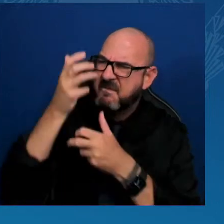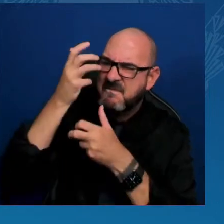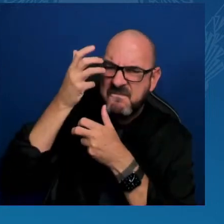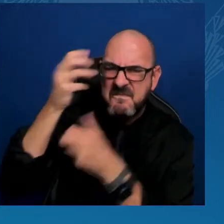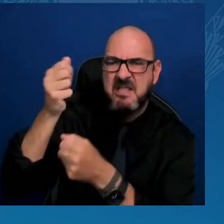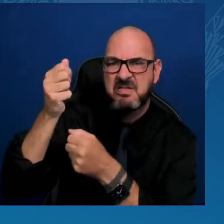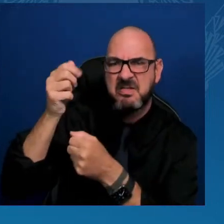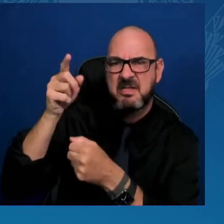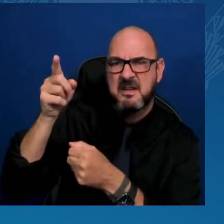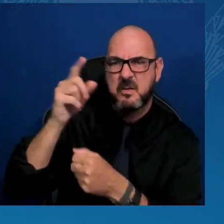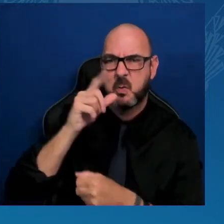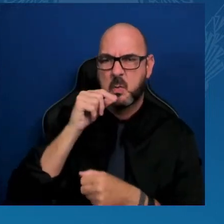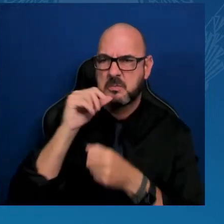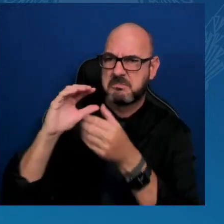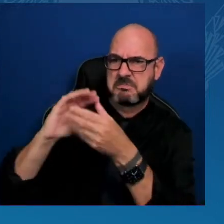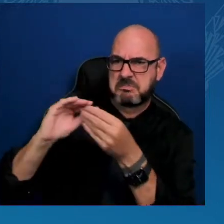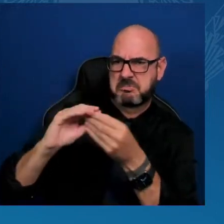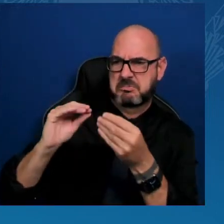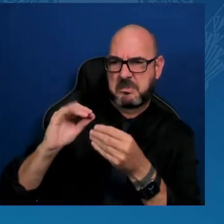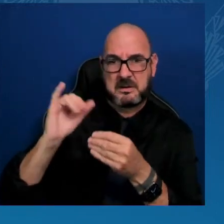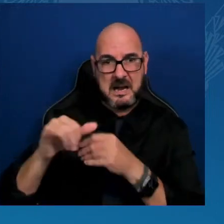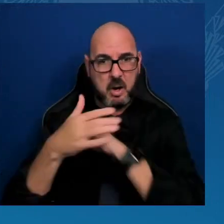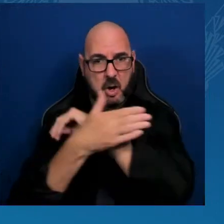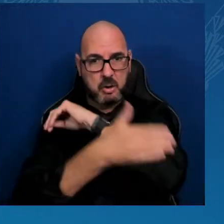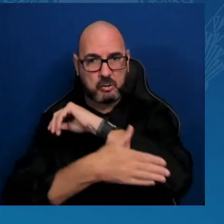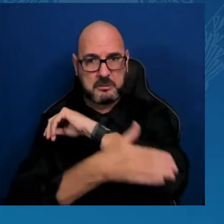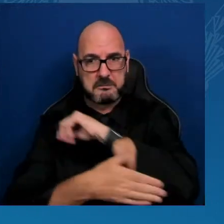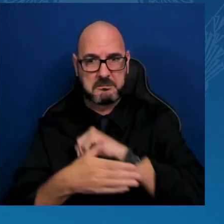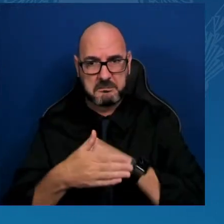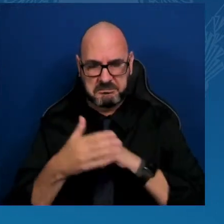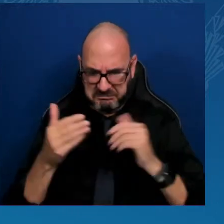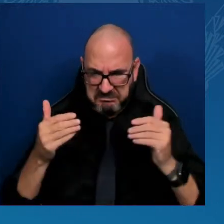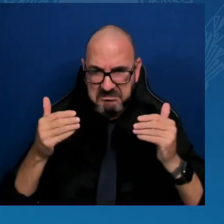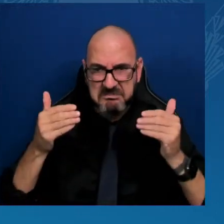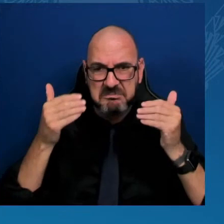Let us agree that the true measure of strength